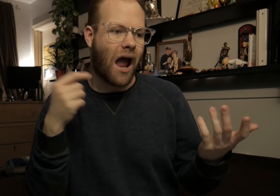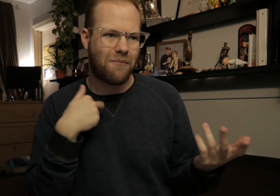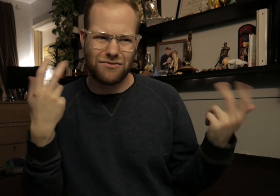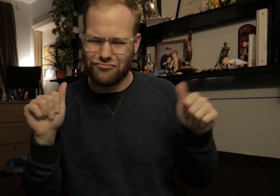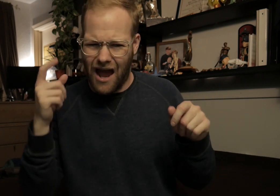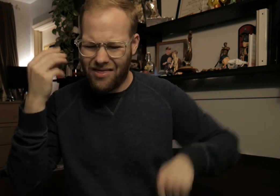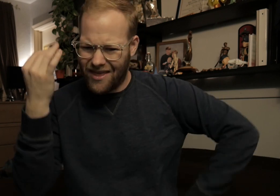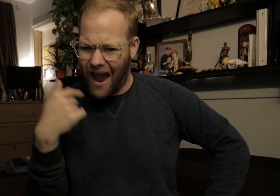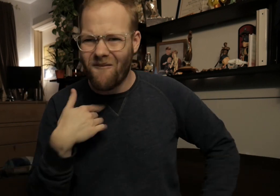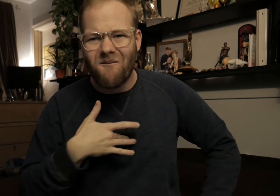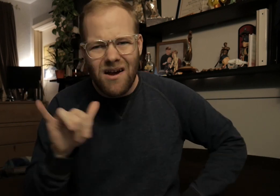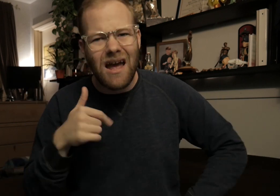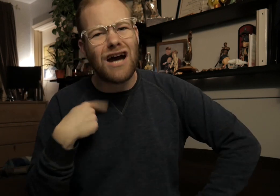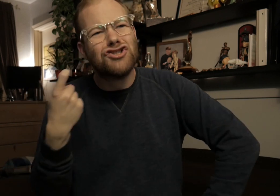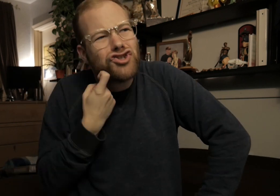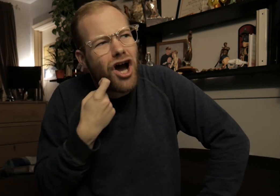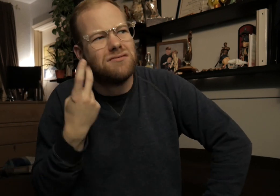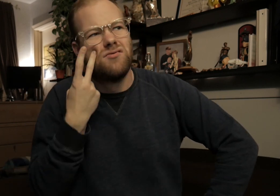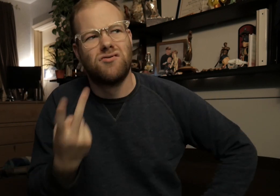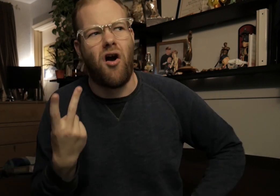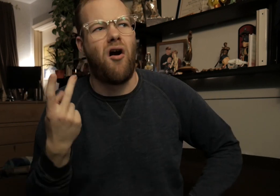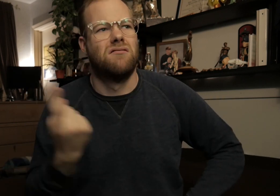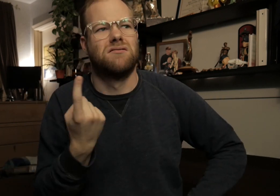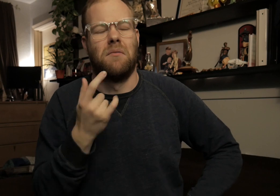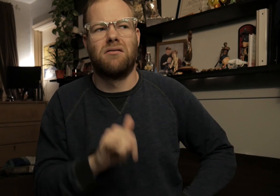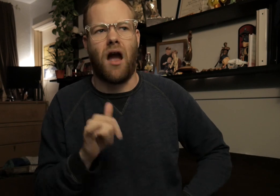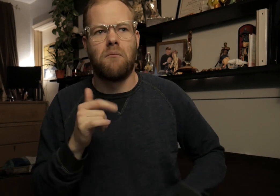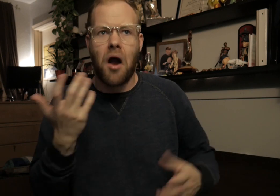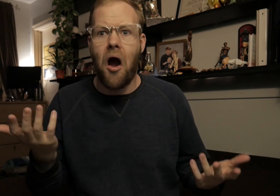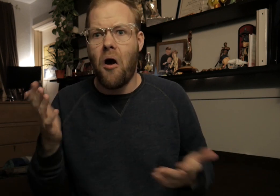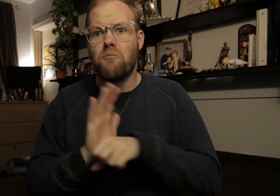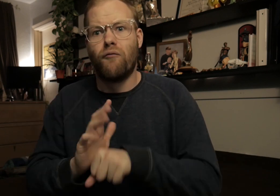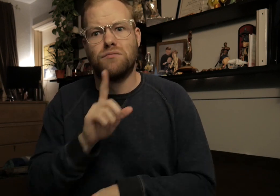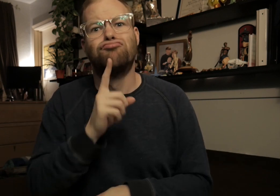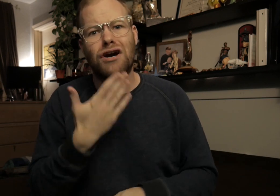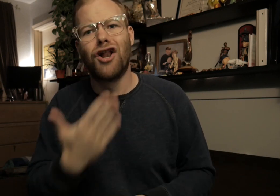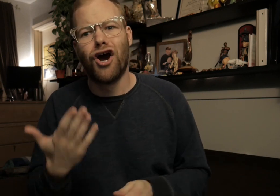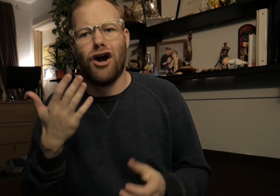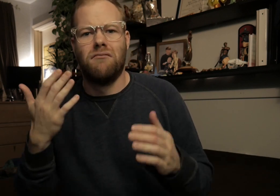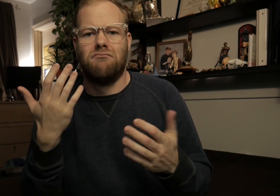I was trying to think, I felt like I just saw something that I thought the movie was really good,